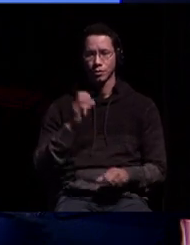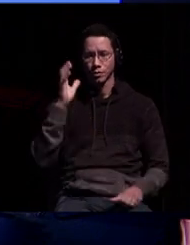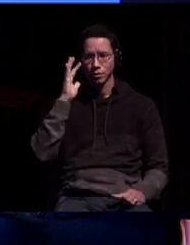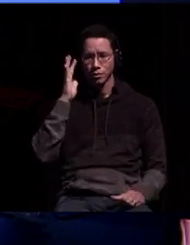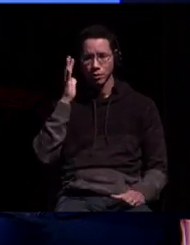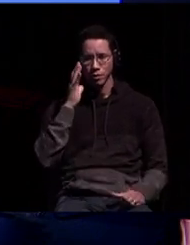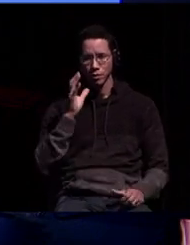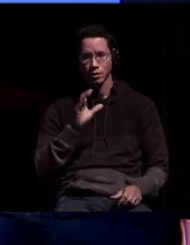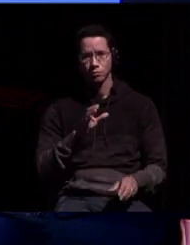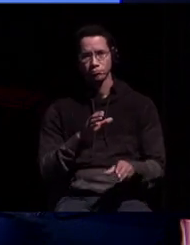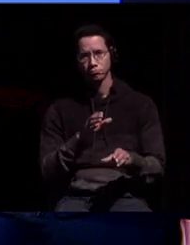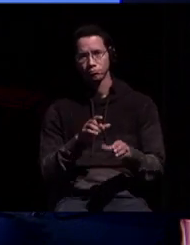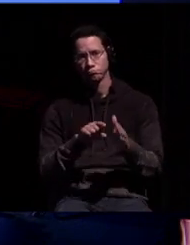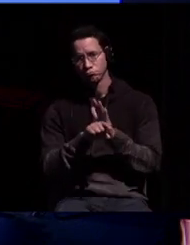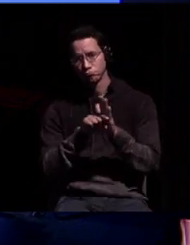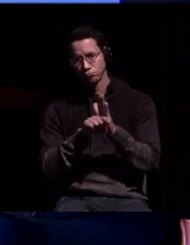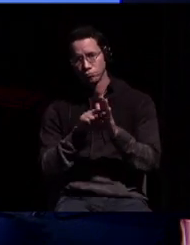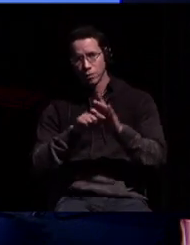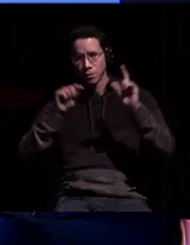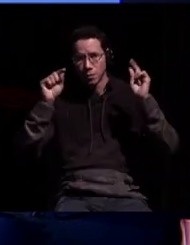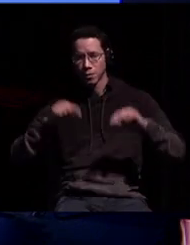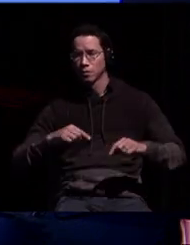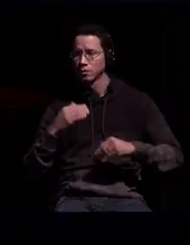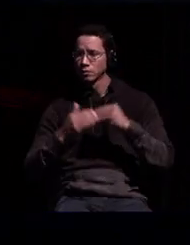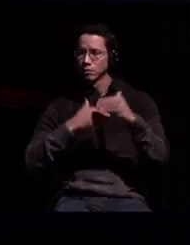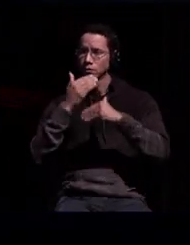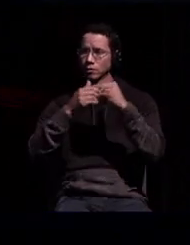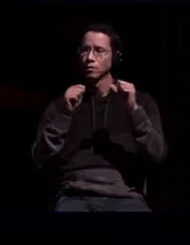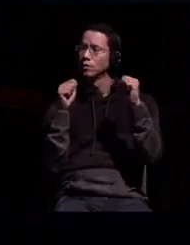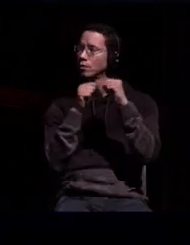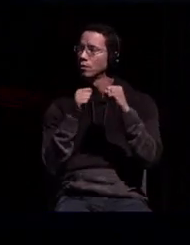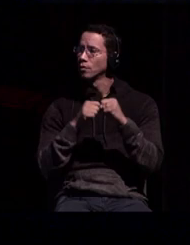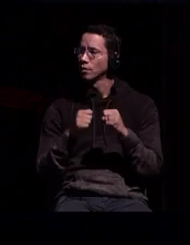at the nucleus of tourist business. Yesterday my colleague